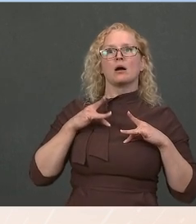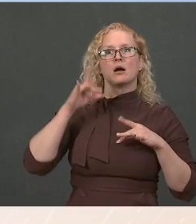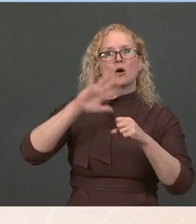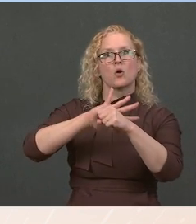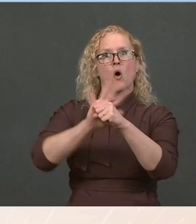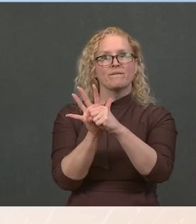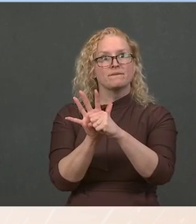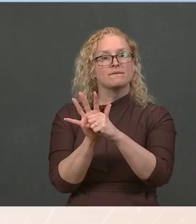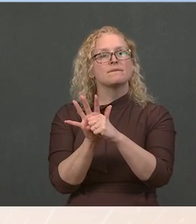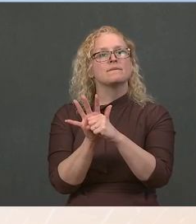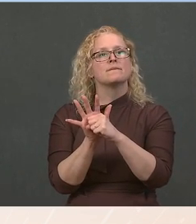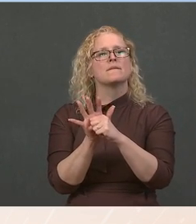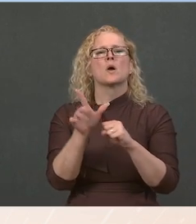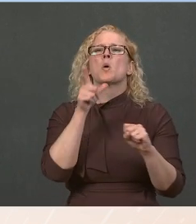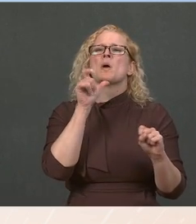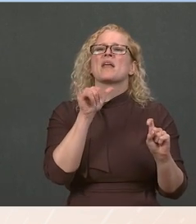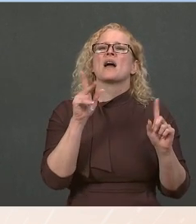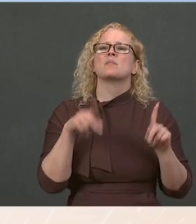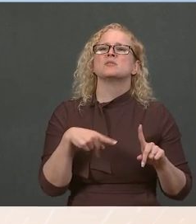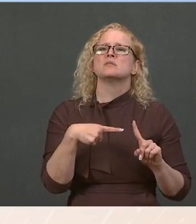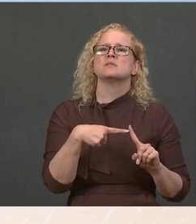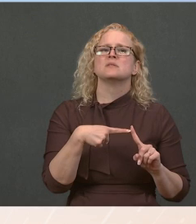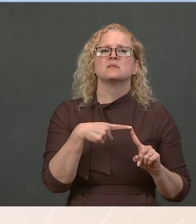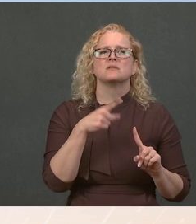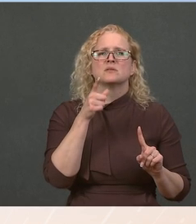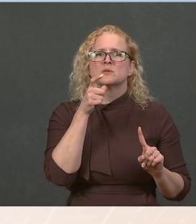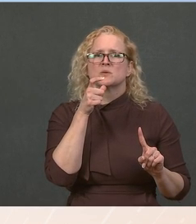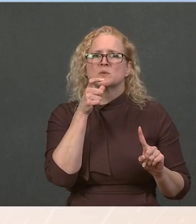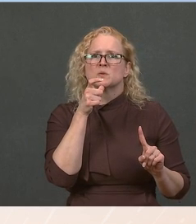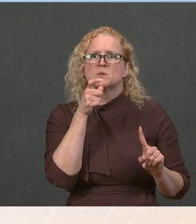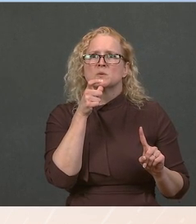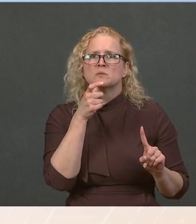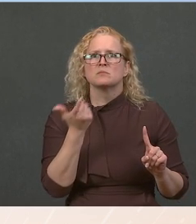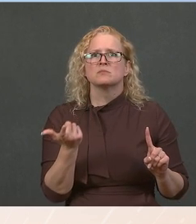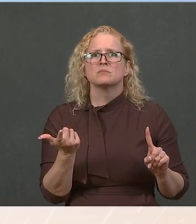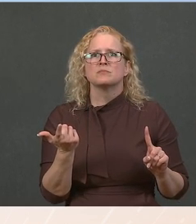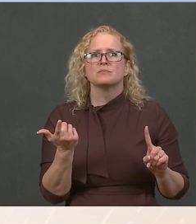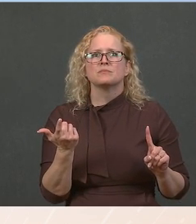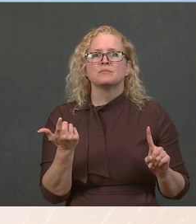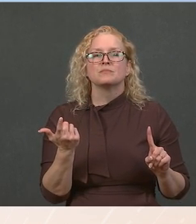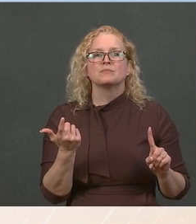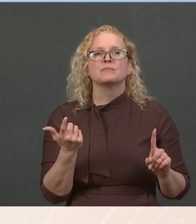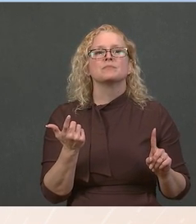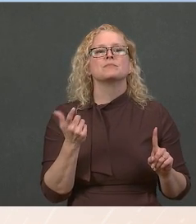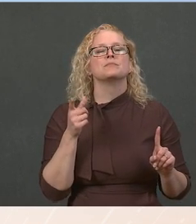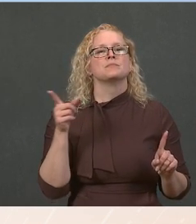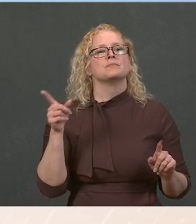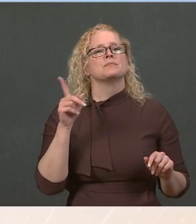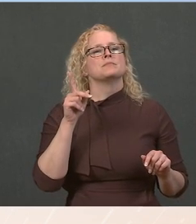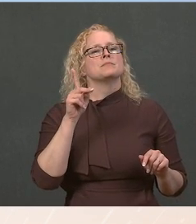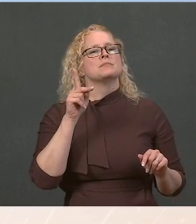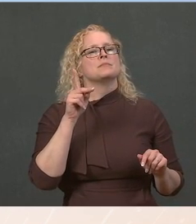who is a trusted advisor to the President? Ms. Jean-Pierre: So, I'll say this -- just to confirm this so folks know -- and I think people know this already: